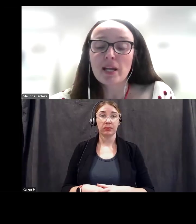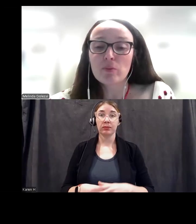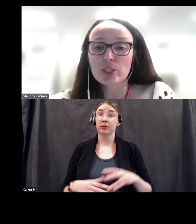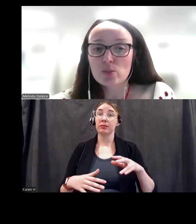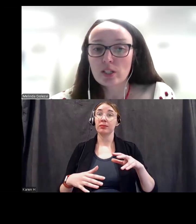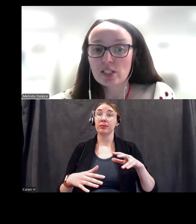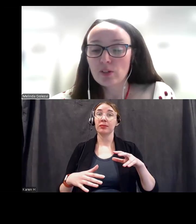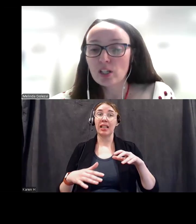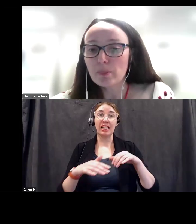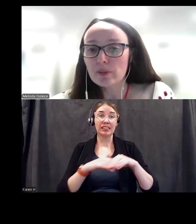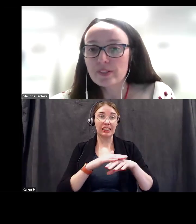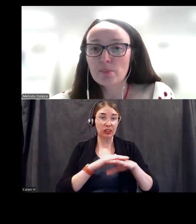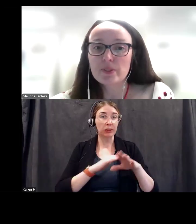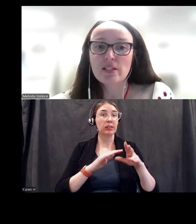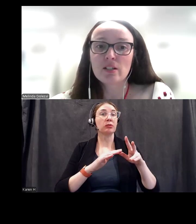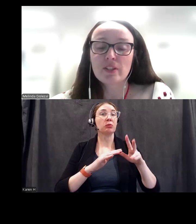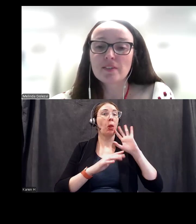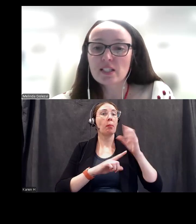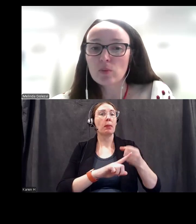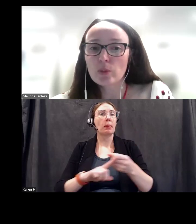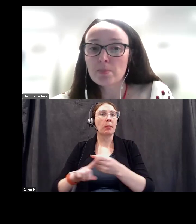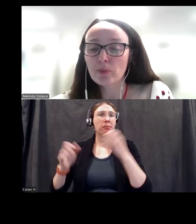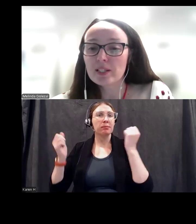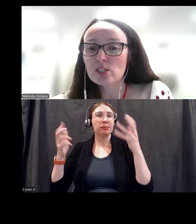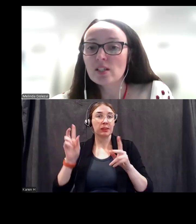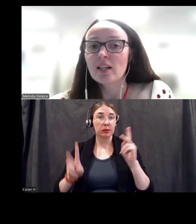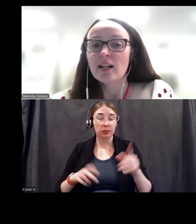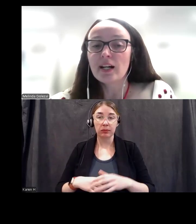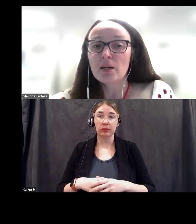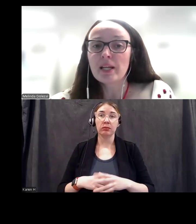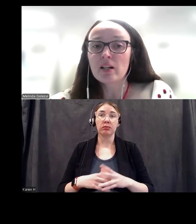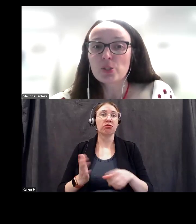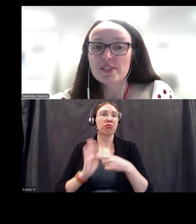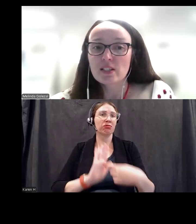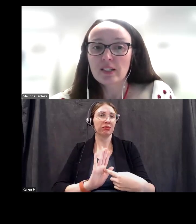and we just wanted to give a couple of examples here of things that we print at our trade center